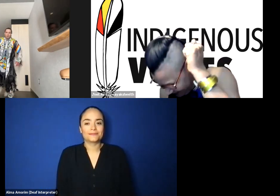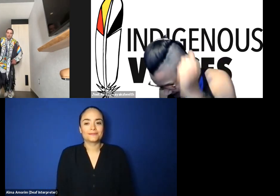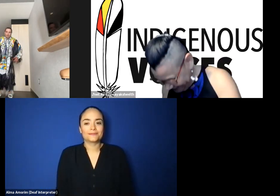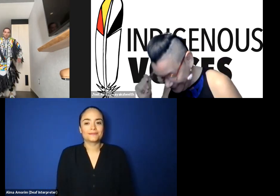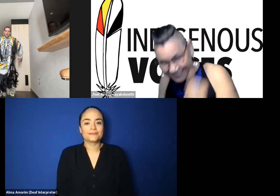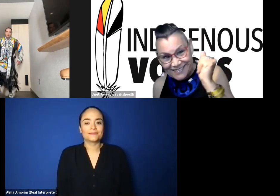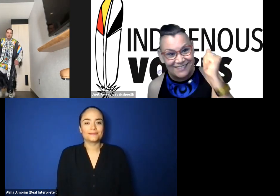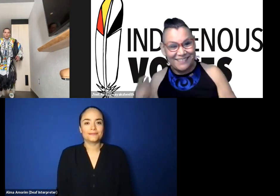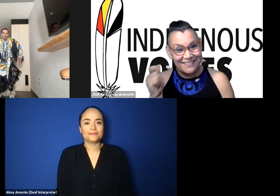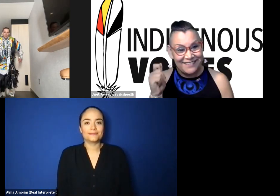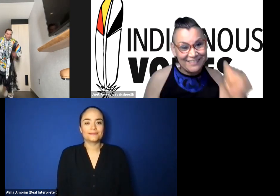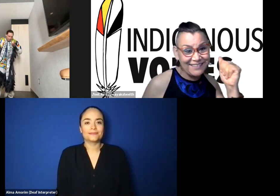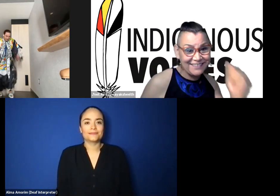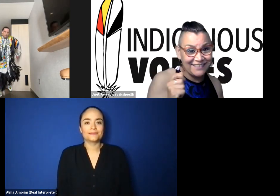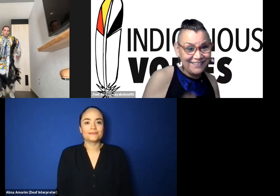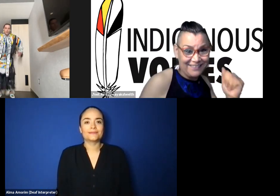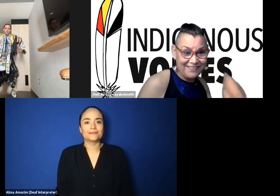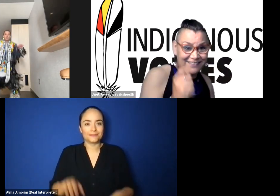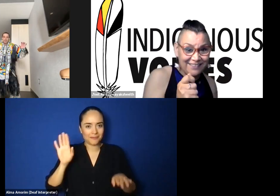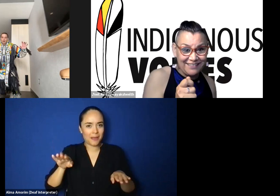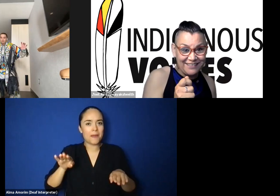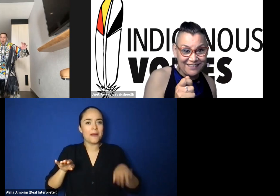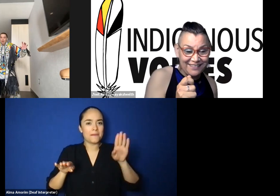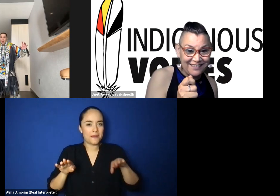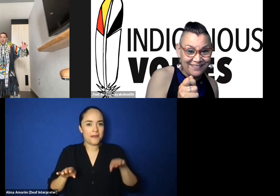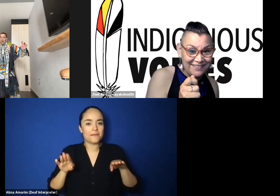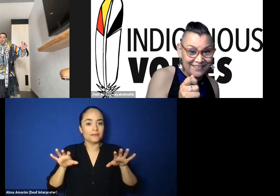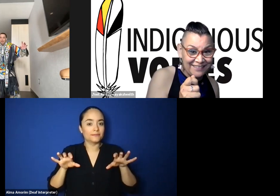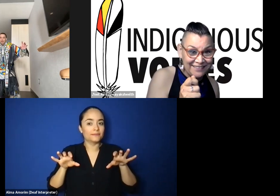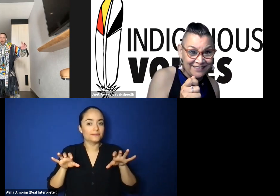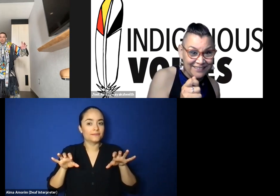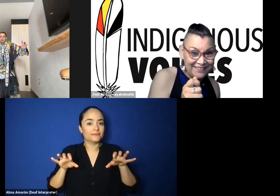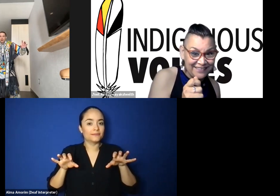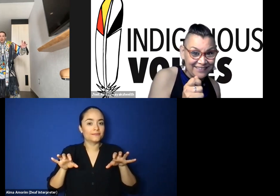two, left left, right right, left left, right right, left left, right right, freeze! Stop! All right.